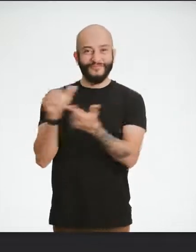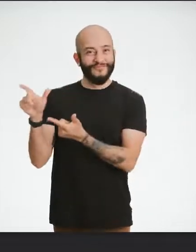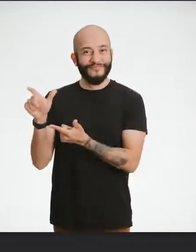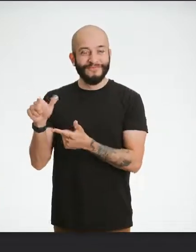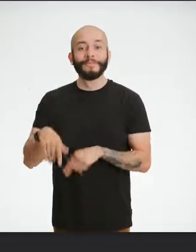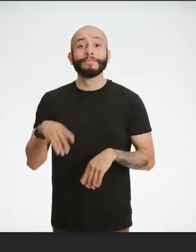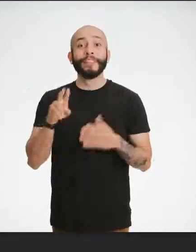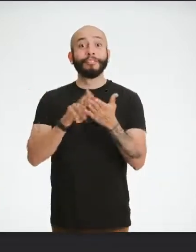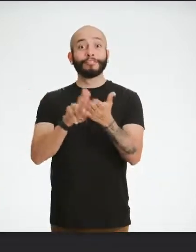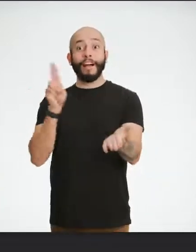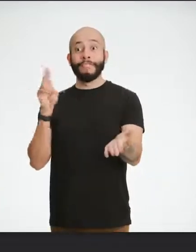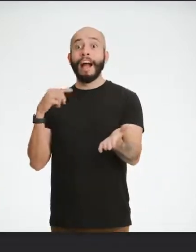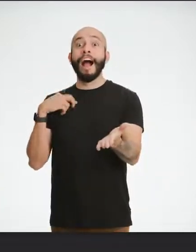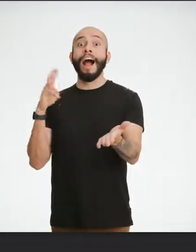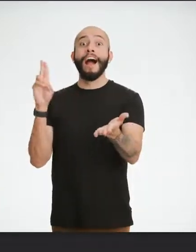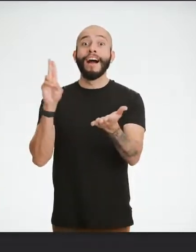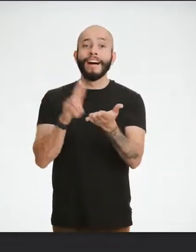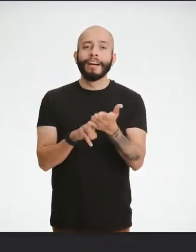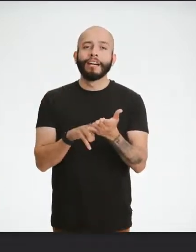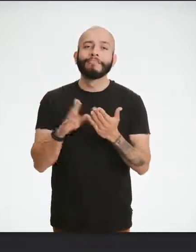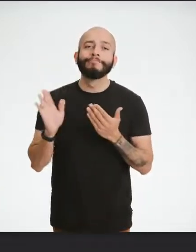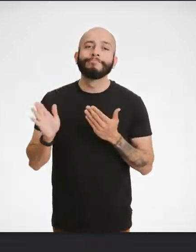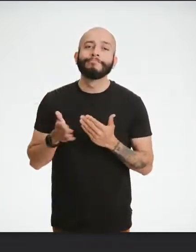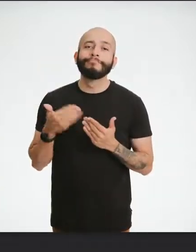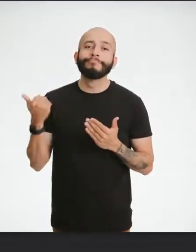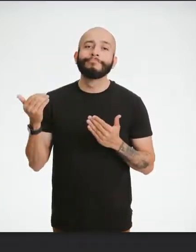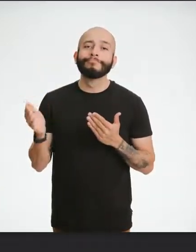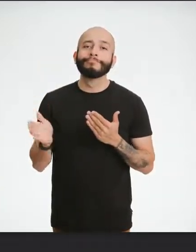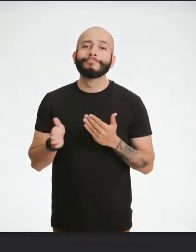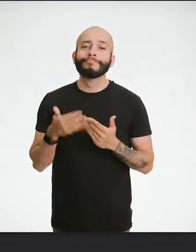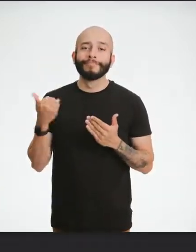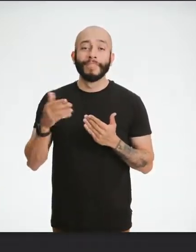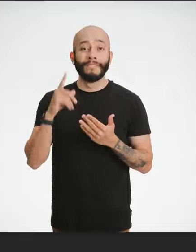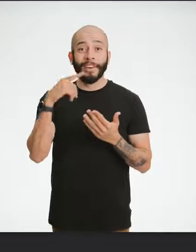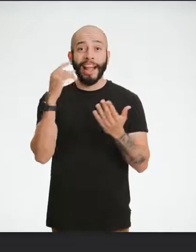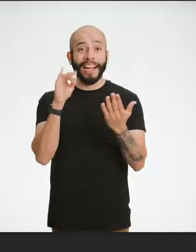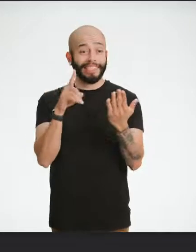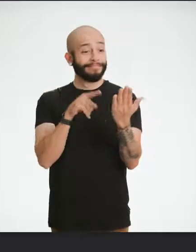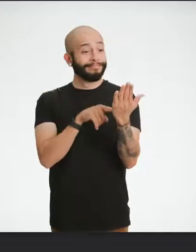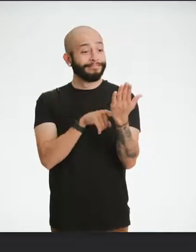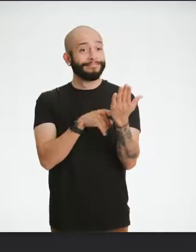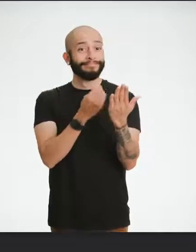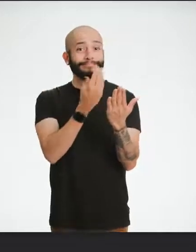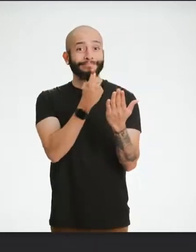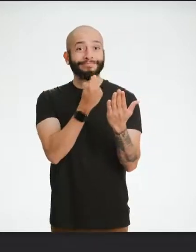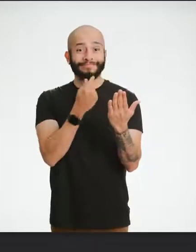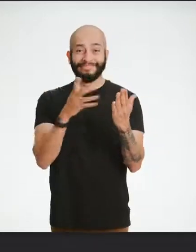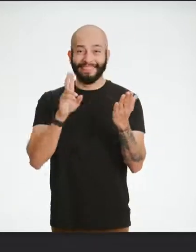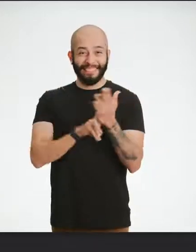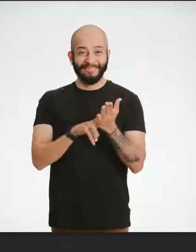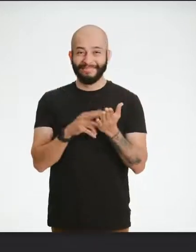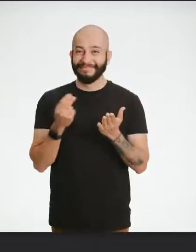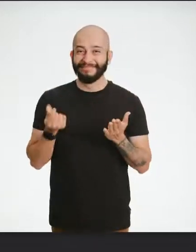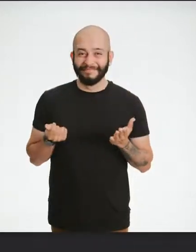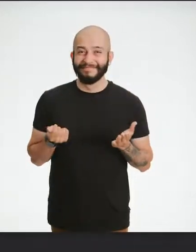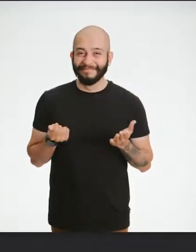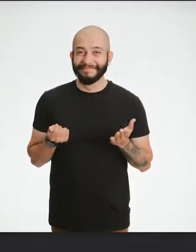And if I sign out, signing back in is a breeze. Just Face ID, and I'm in.